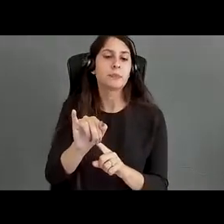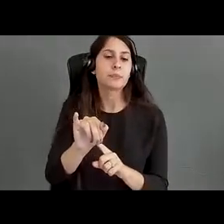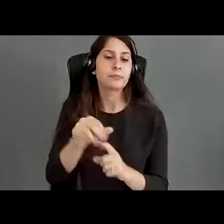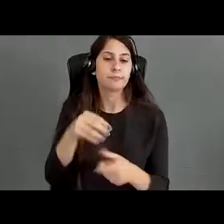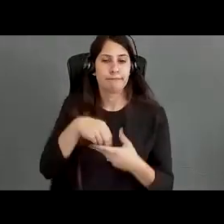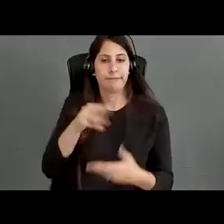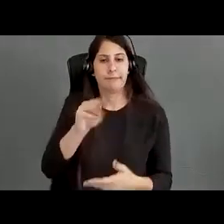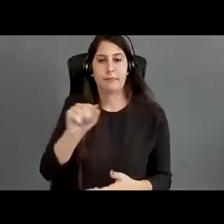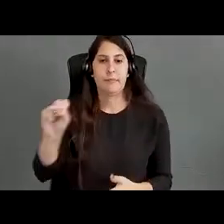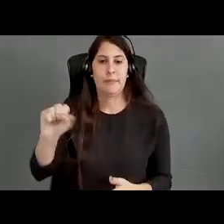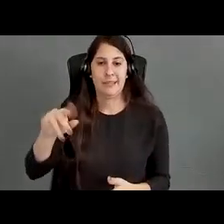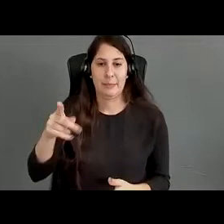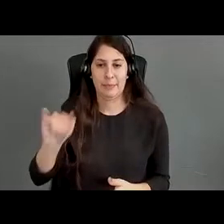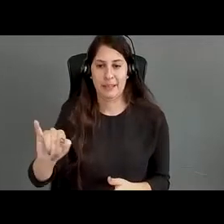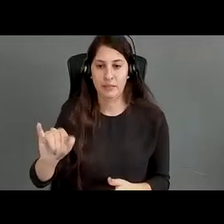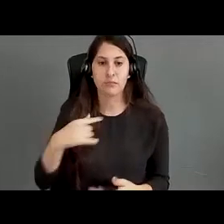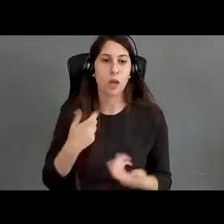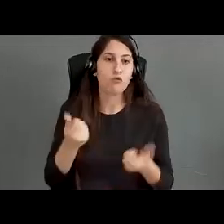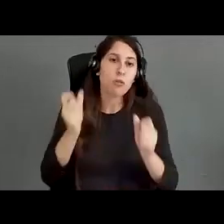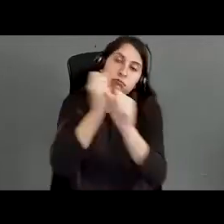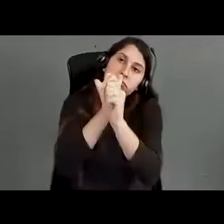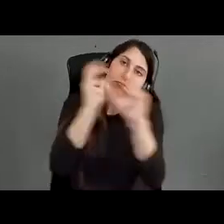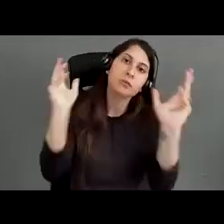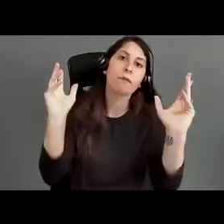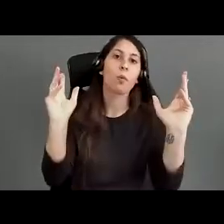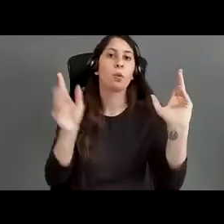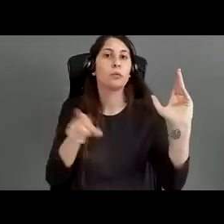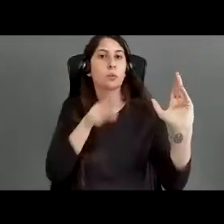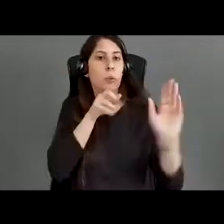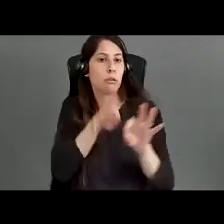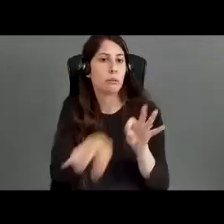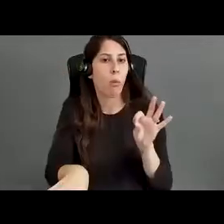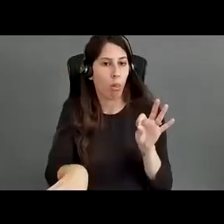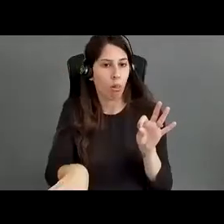I try to be visual and be real simple with how I talk.